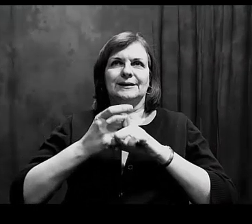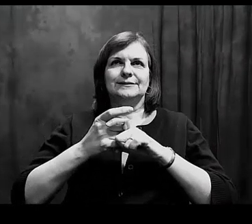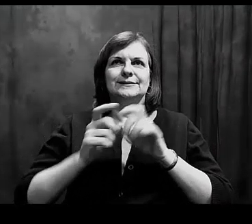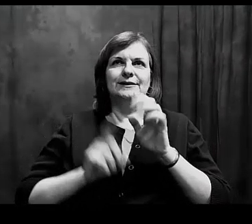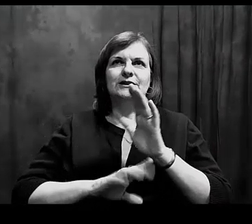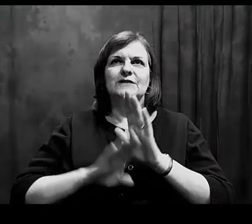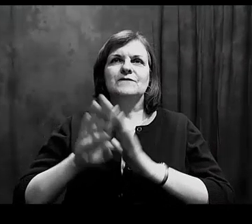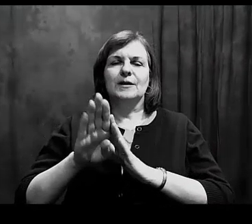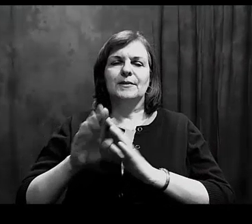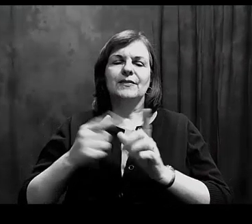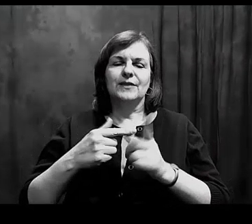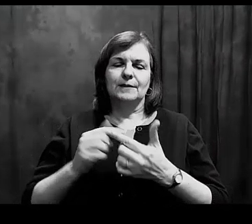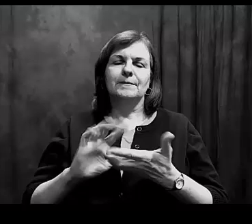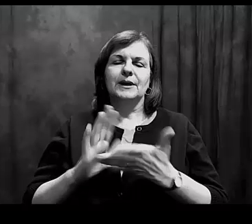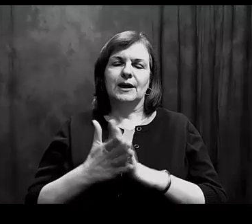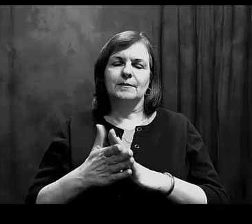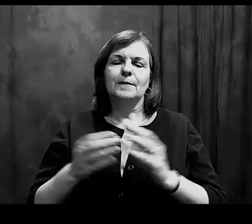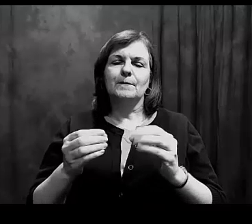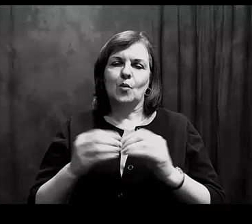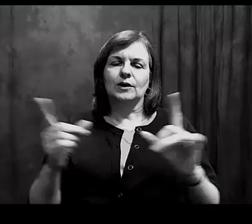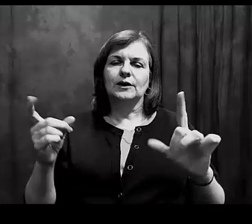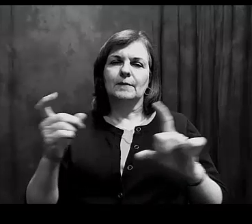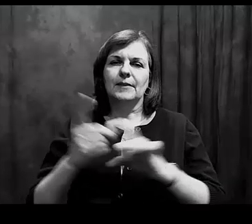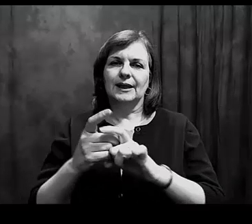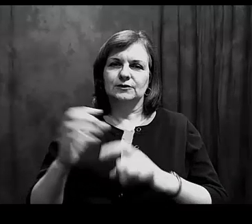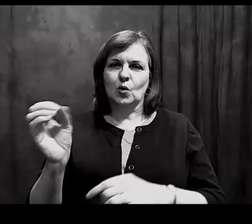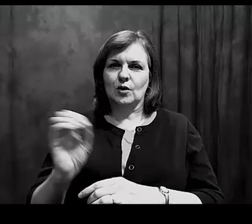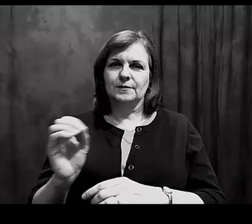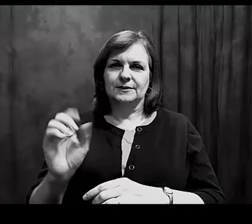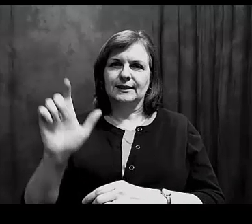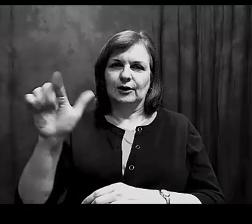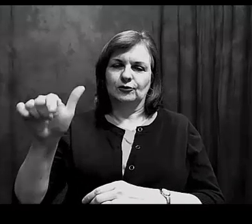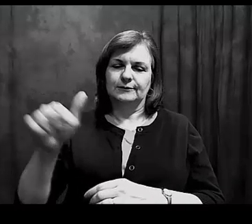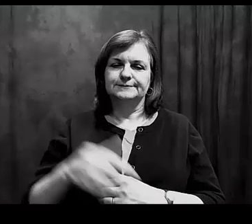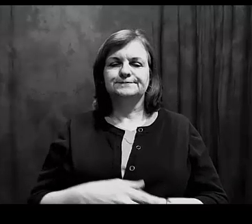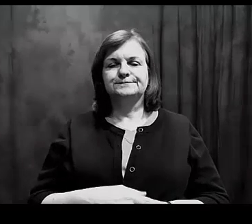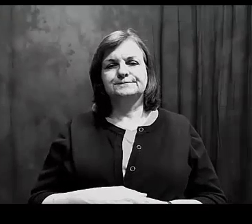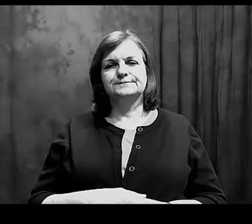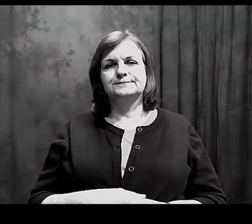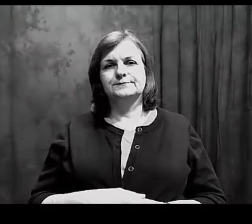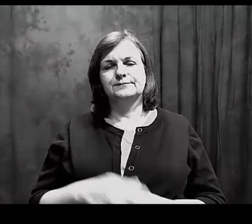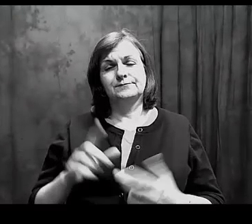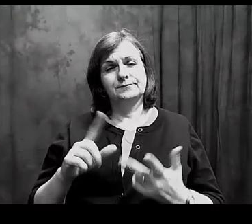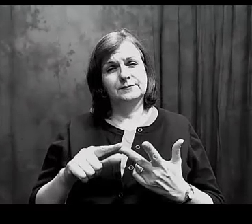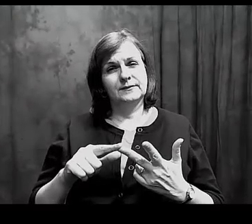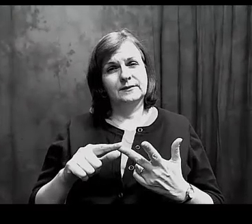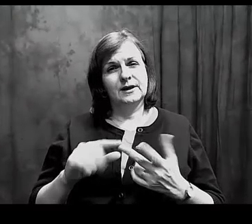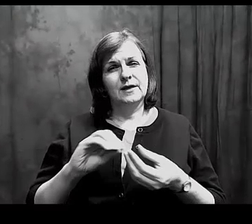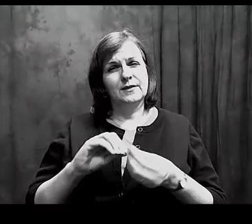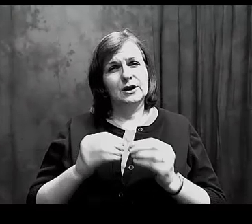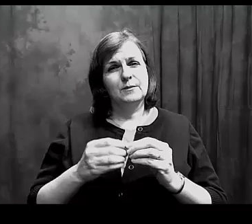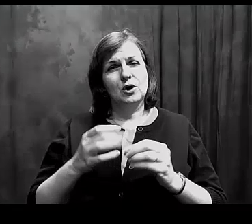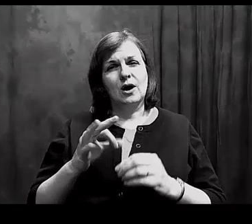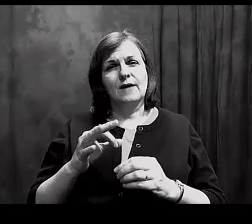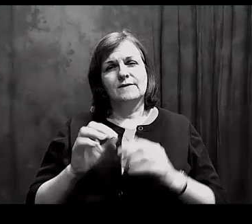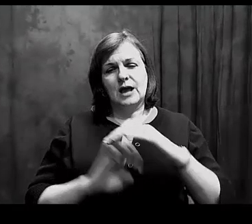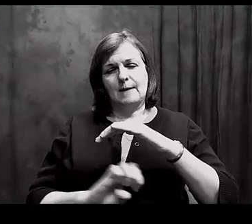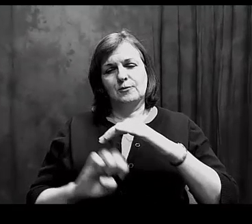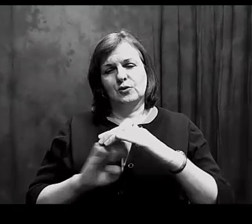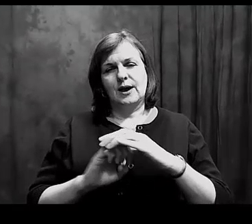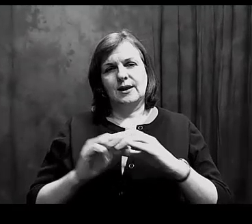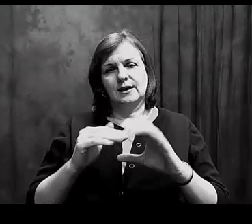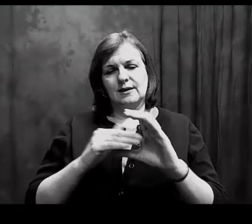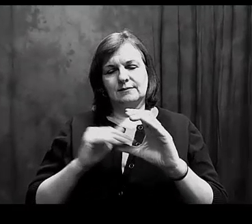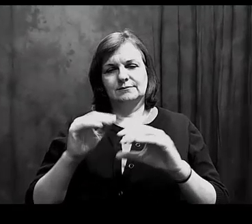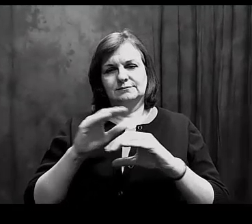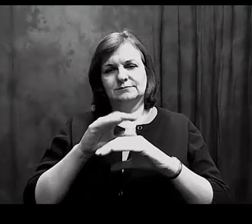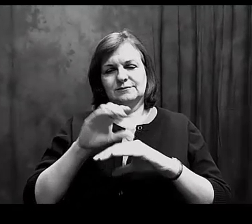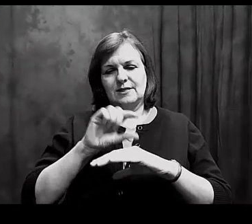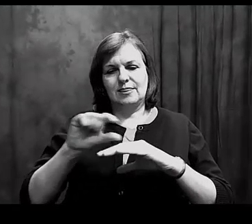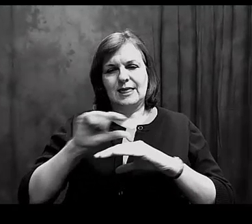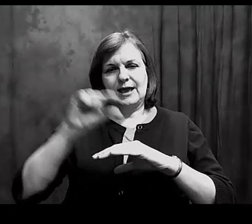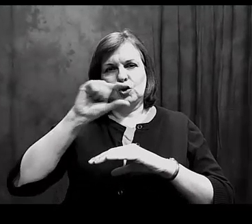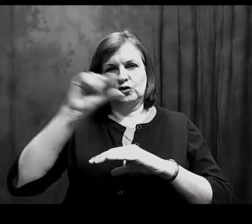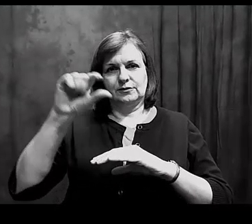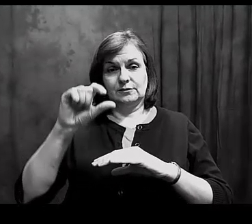we also look at whether or not these organisms actually have what we call true tissues meaning that they're setting up higher